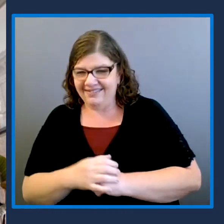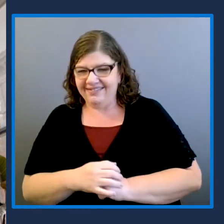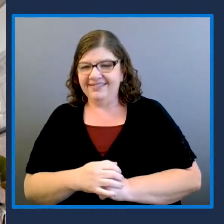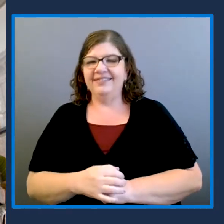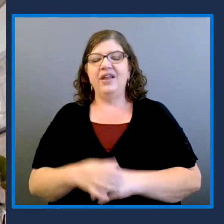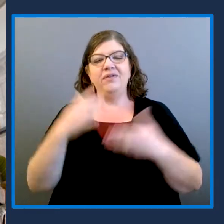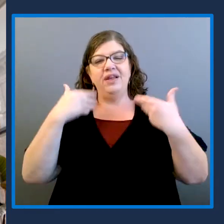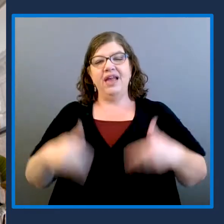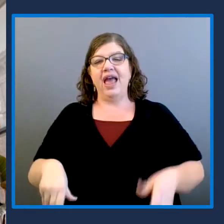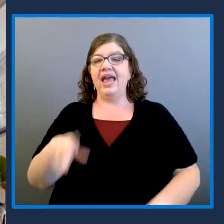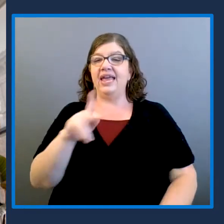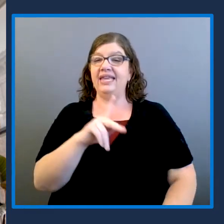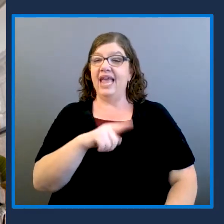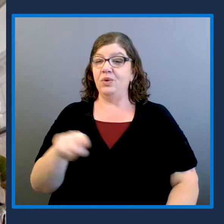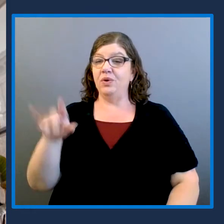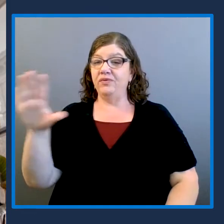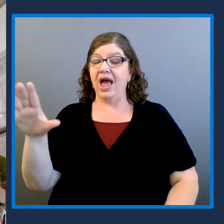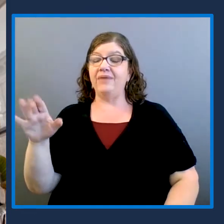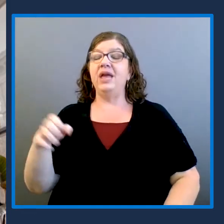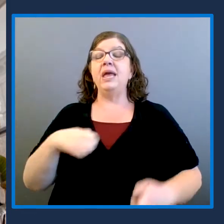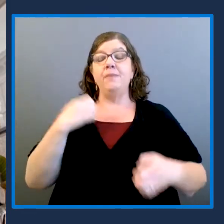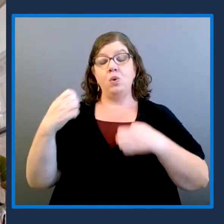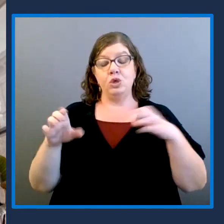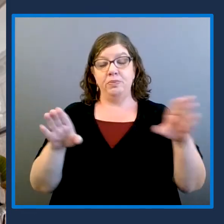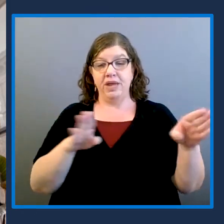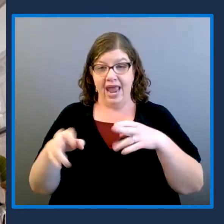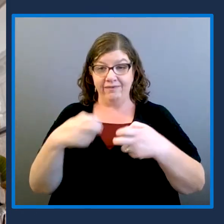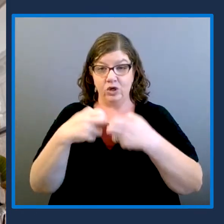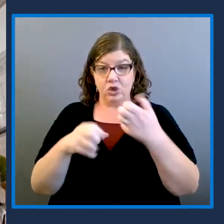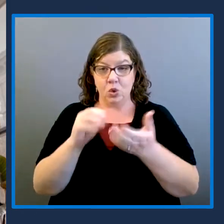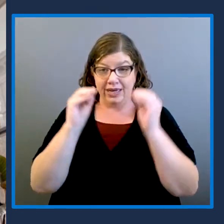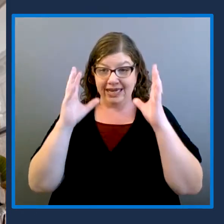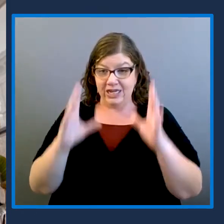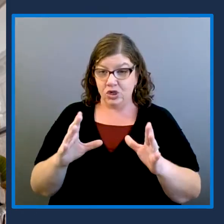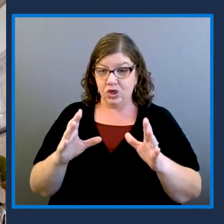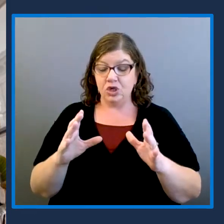a little bit about me i am a k-5 emotional behavior disorders teacher so my classroom